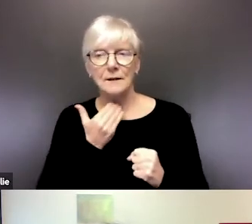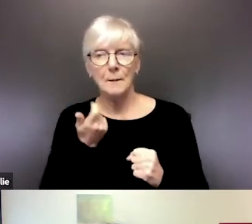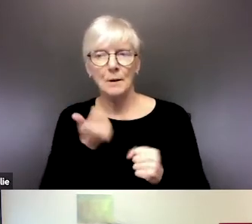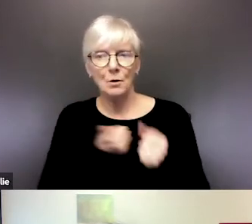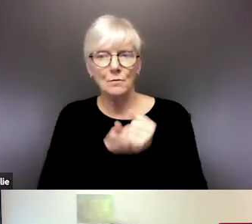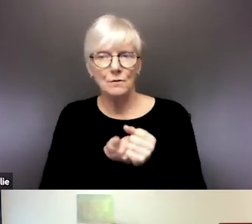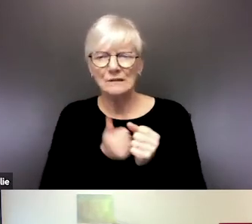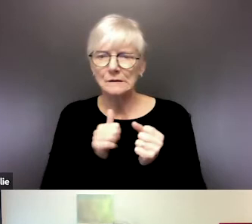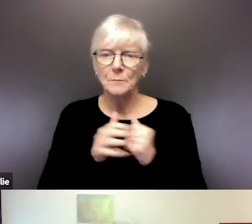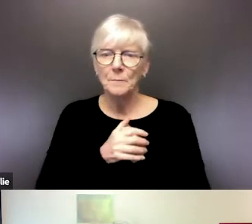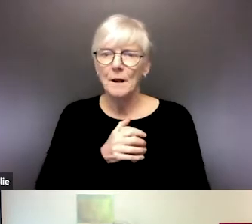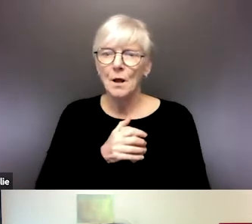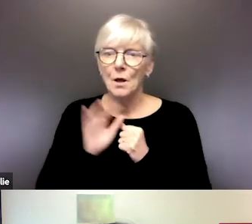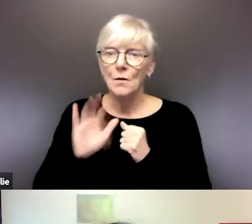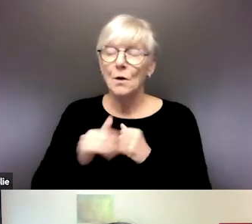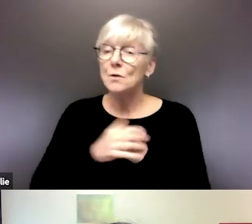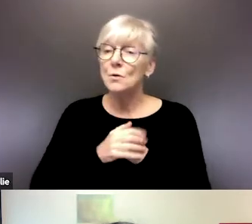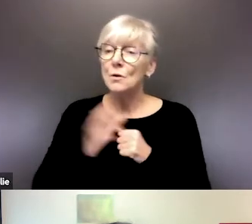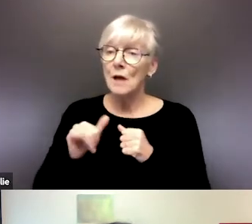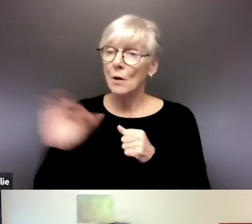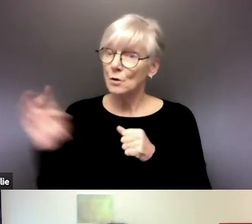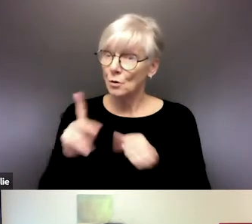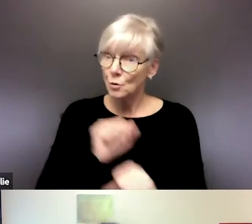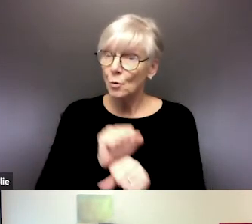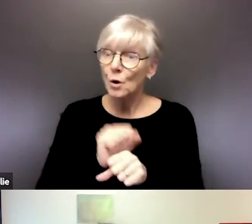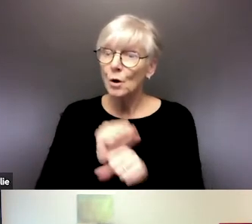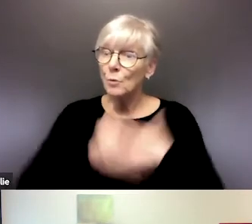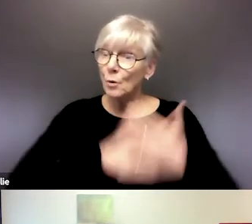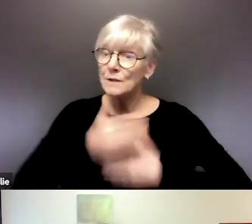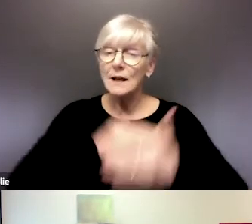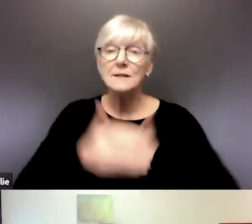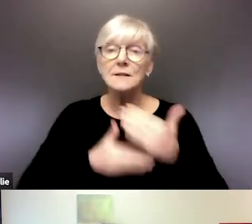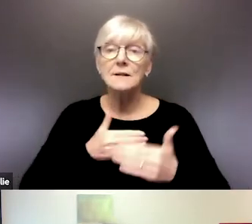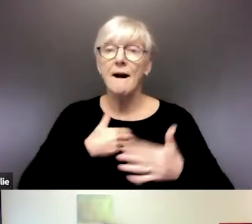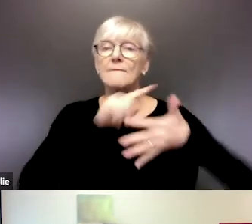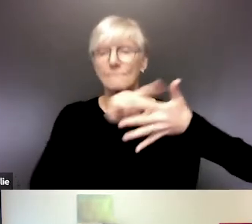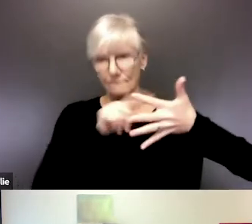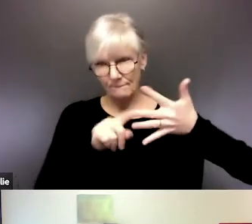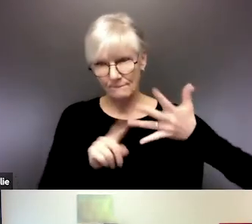to implement the recovery/return to work process. During the step, good intentions are translated